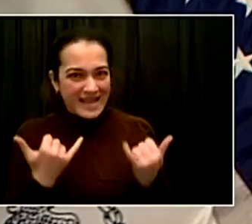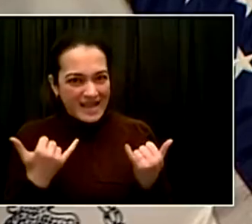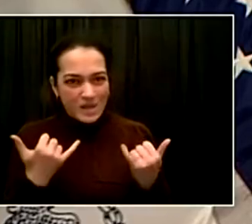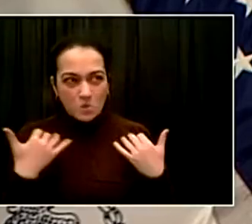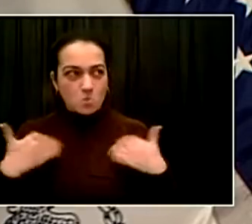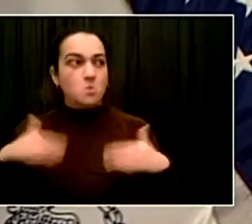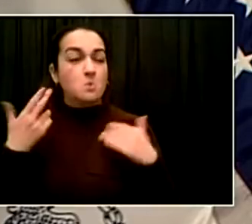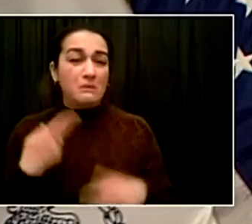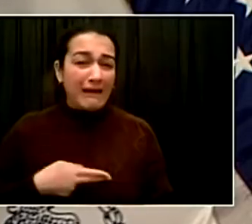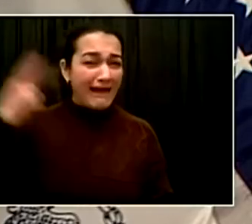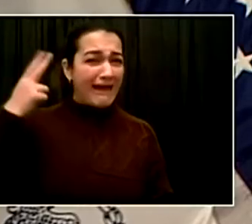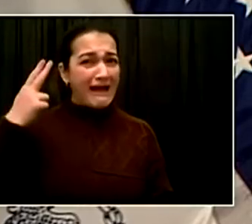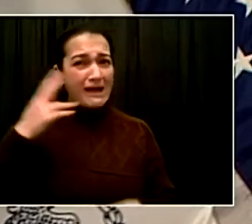EMPLOYEES TOLD TO GO [